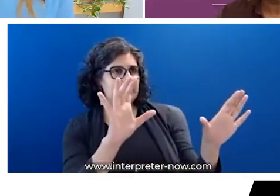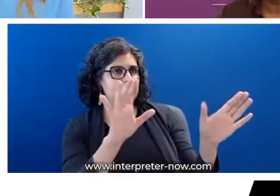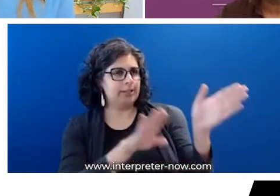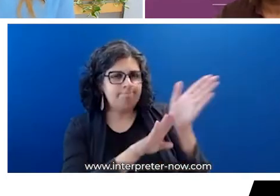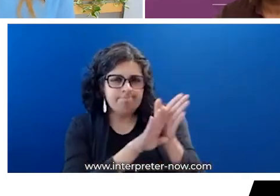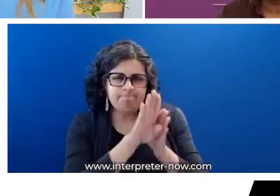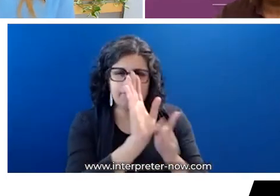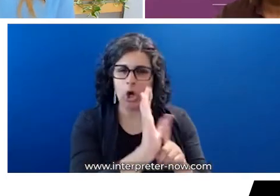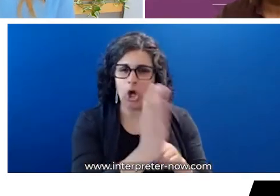What does that look like in practice?